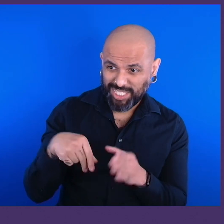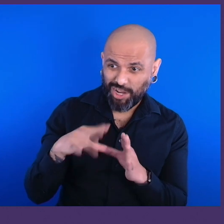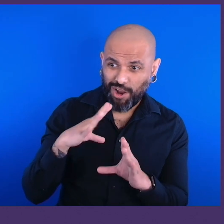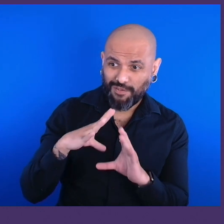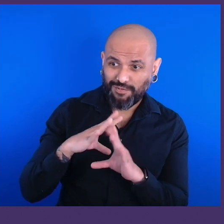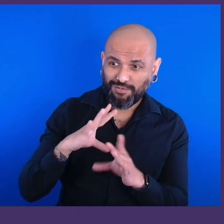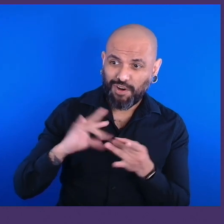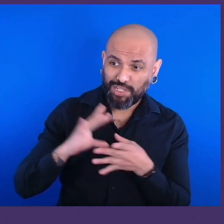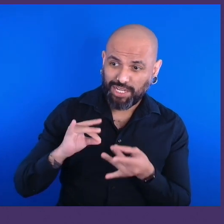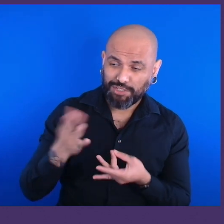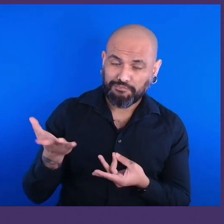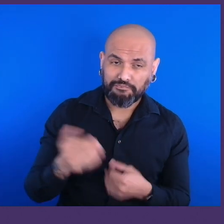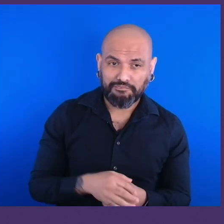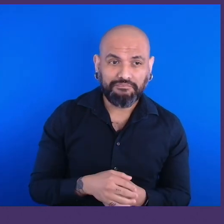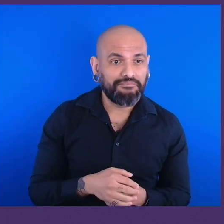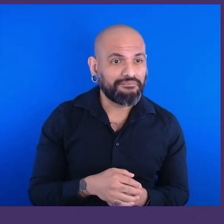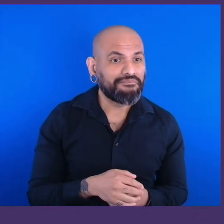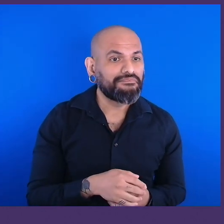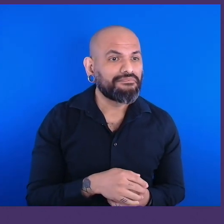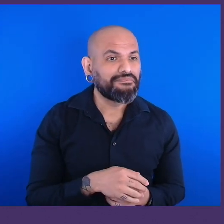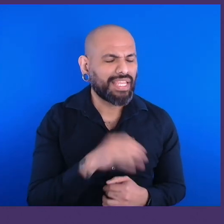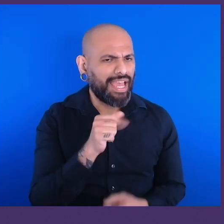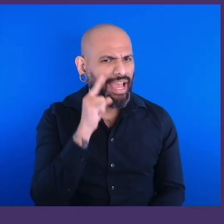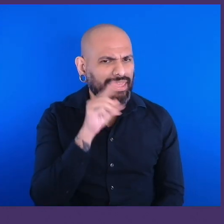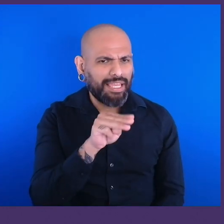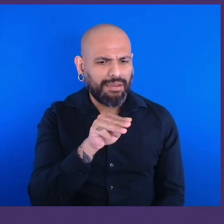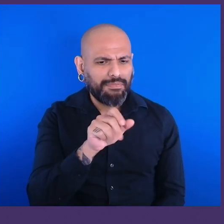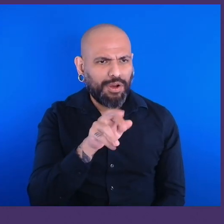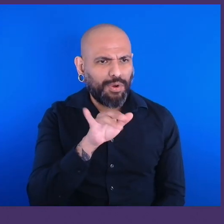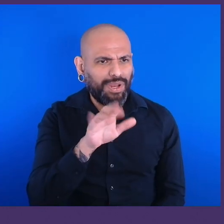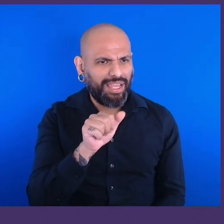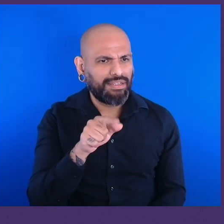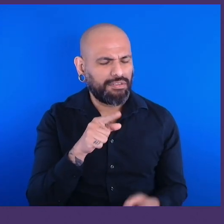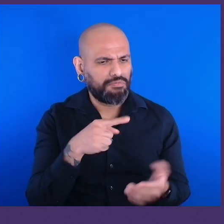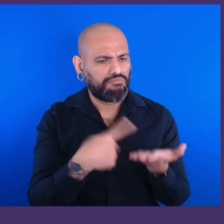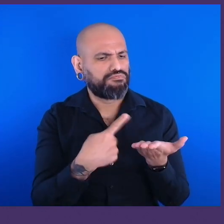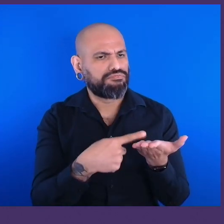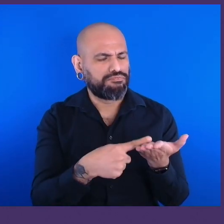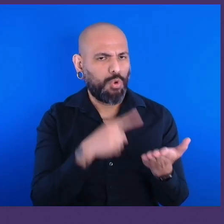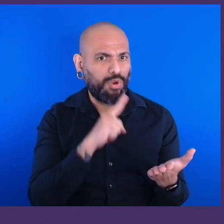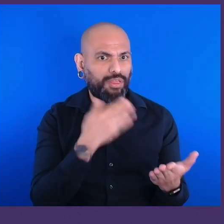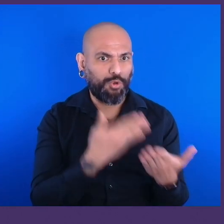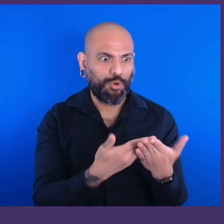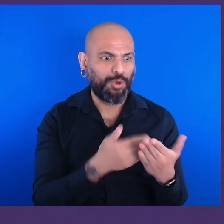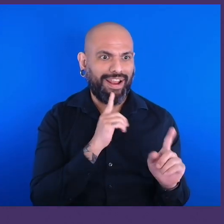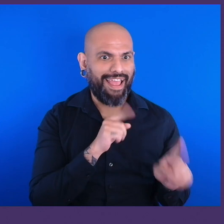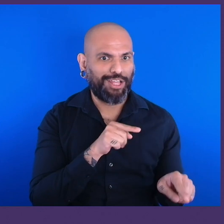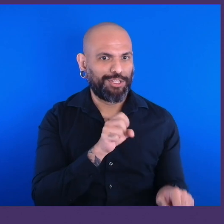Daniel Casas: Yeah, I think Maria covered really well the answer. So, the first thing that I think is important to keep